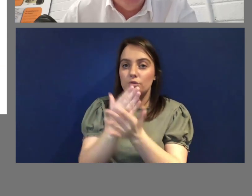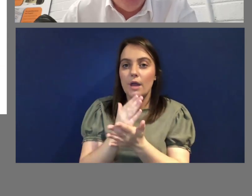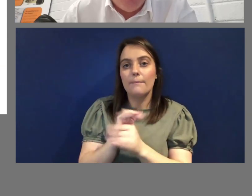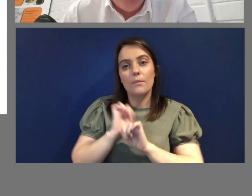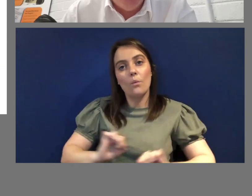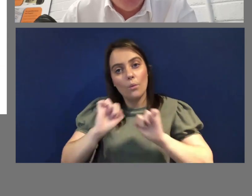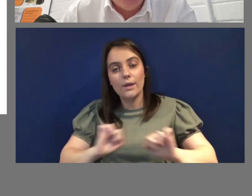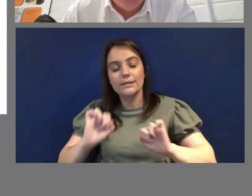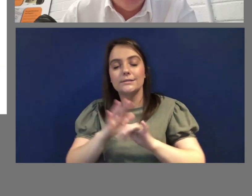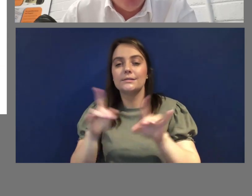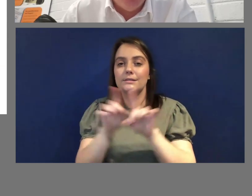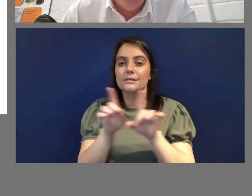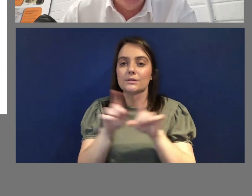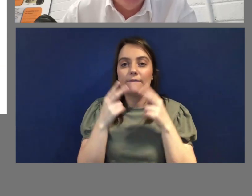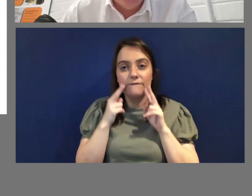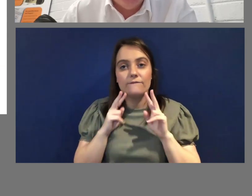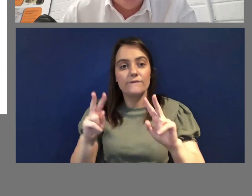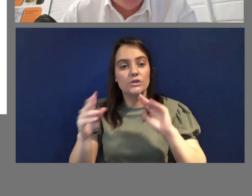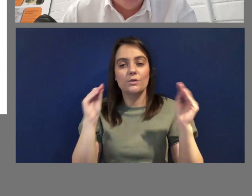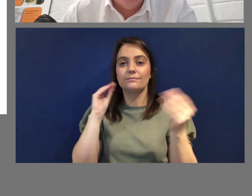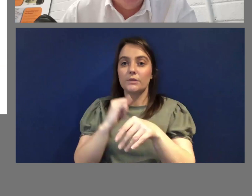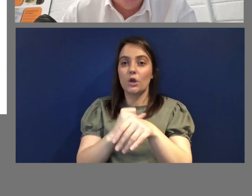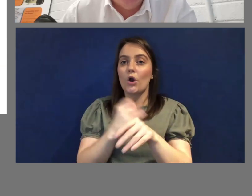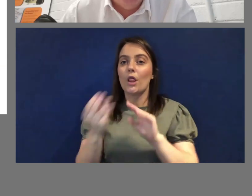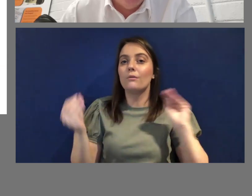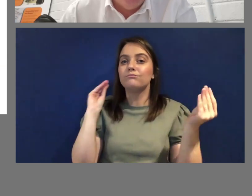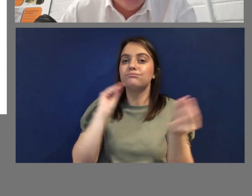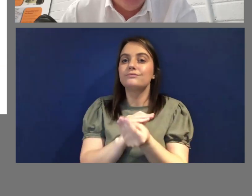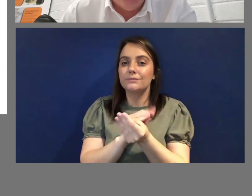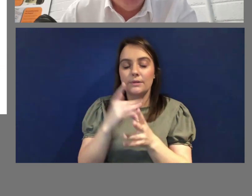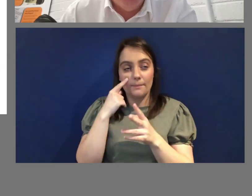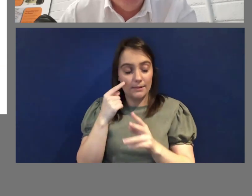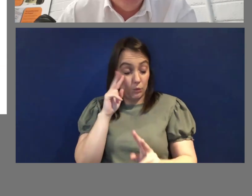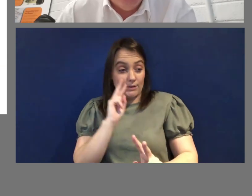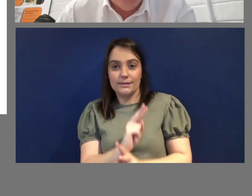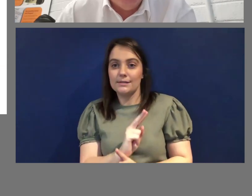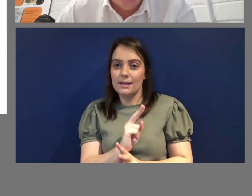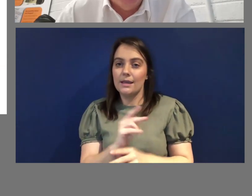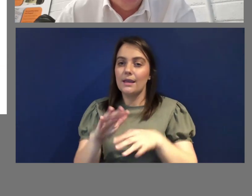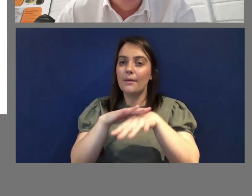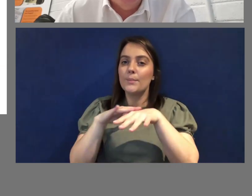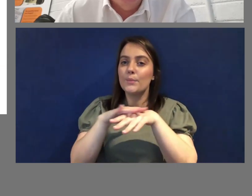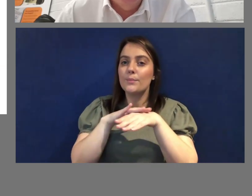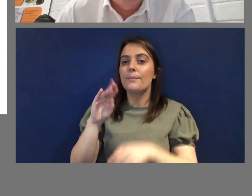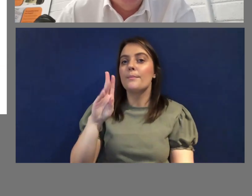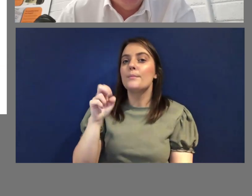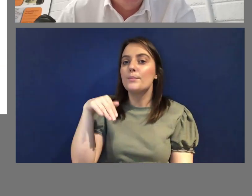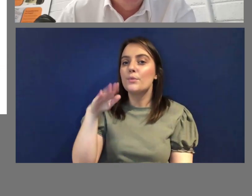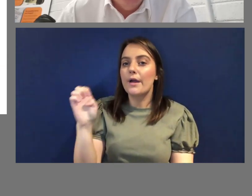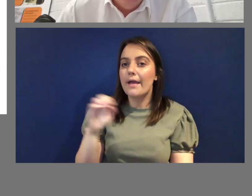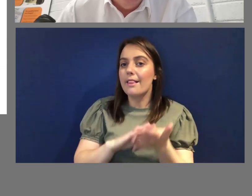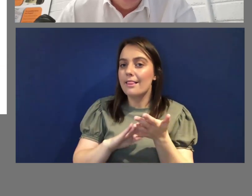know uh visual contrast of buttons tactile and or Braille on our intercoms and stuff like that so if